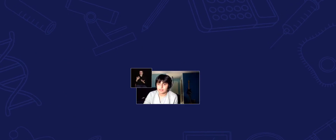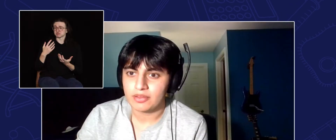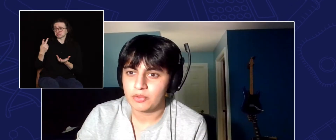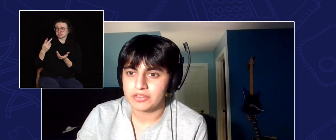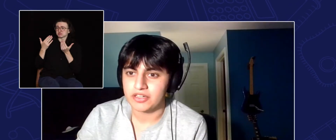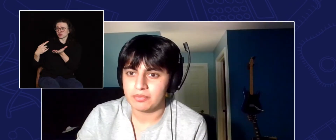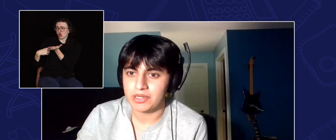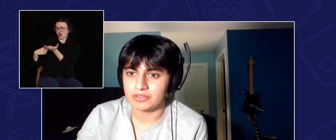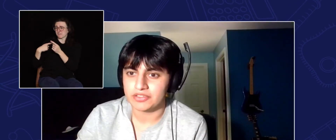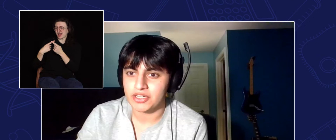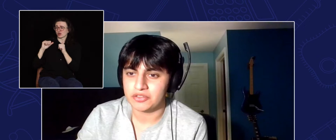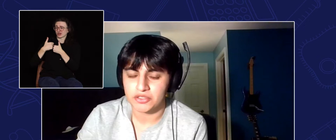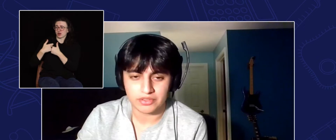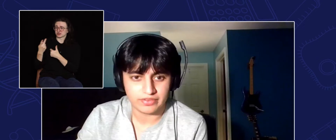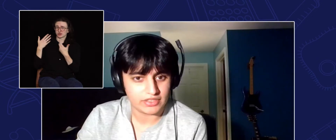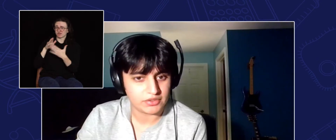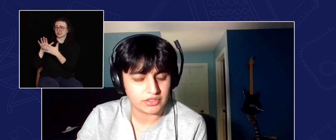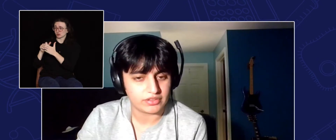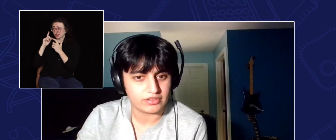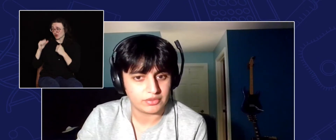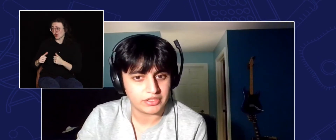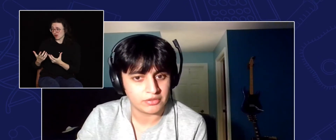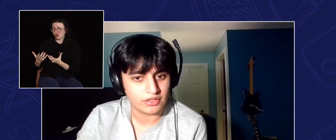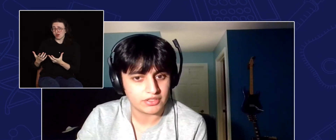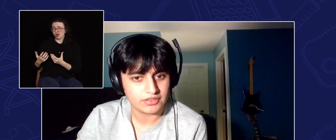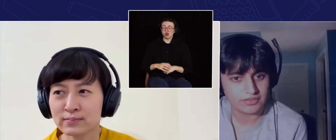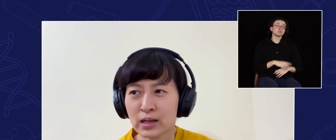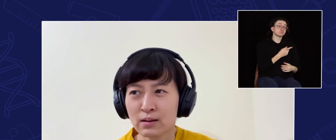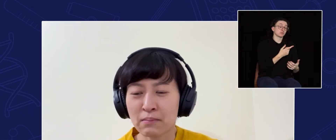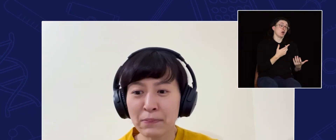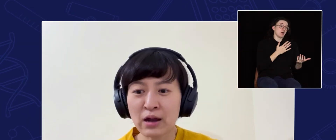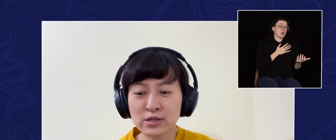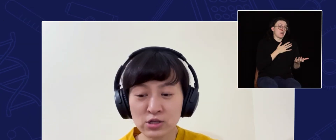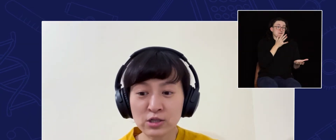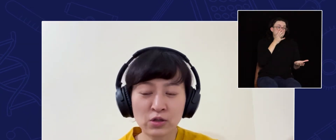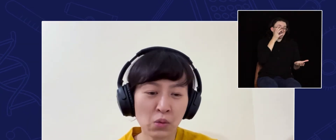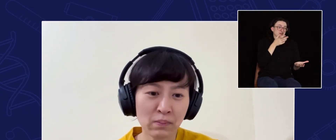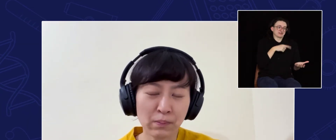[ZAIN:] We can talk about the challenges we’ve faced with hearing loss? [DR. CHIANG:] My parents didn't know